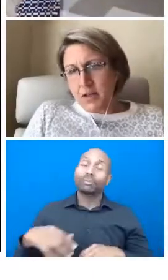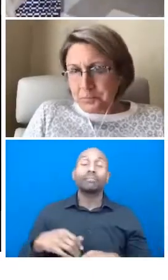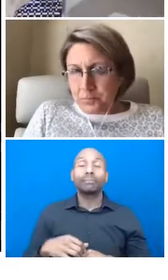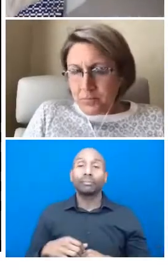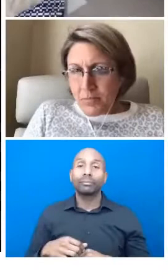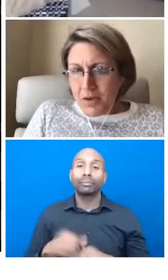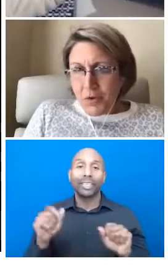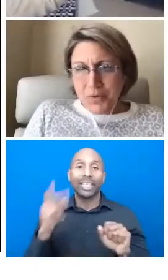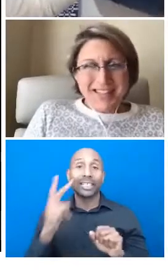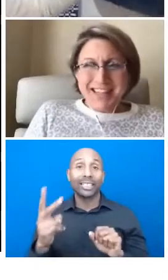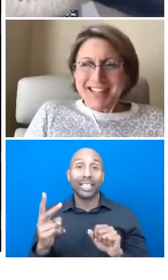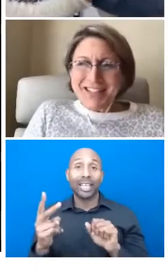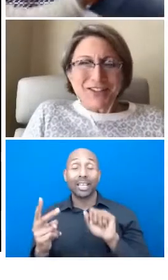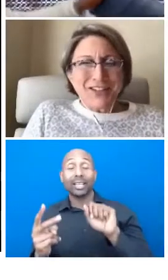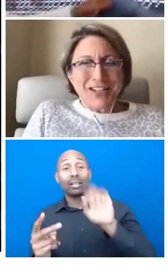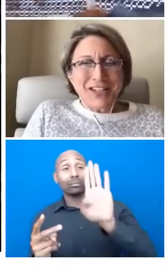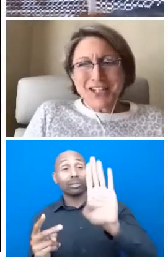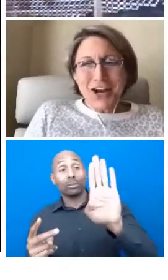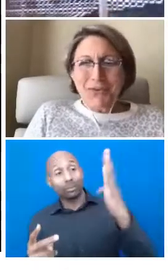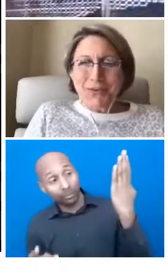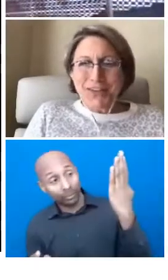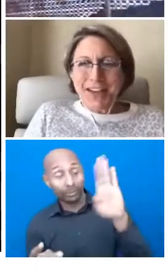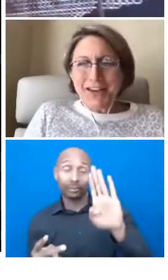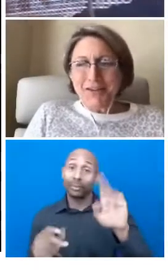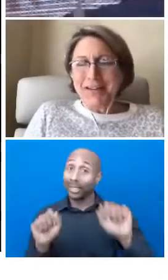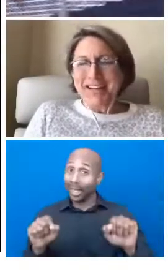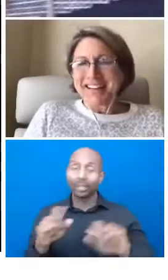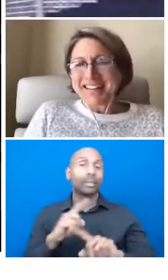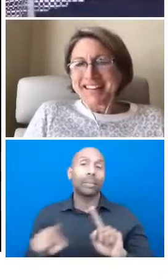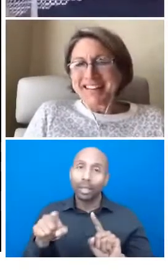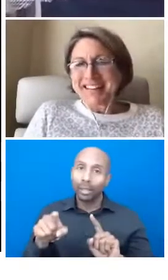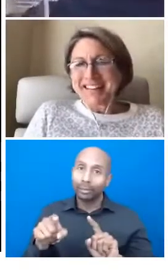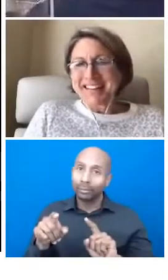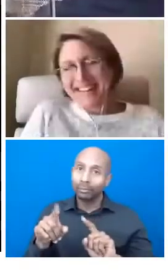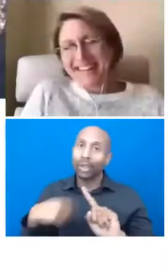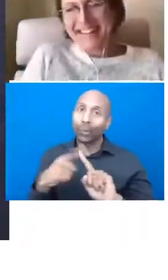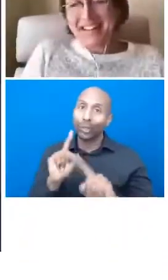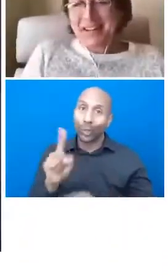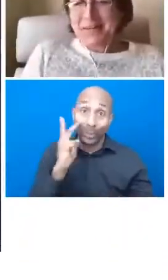Once again, don't touch the art in real life.